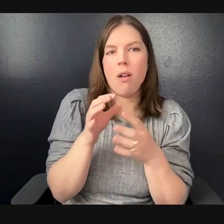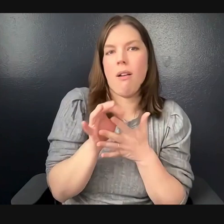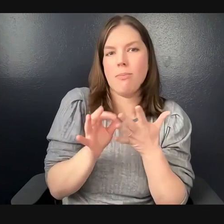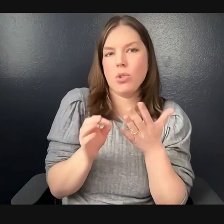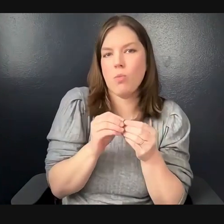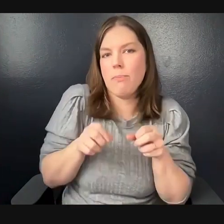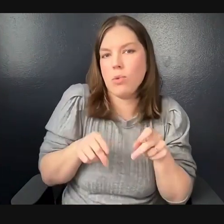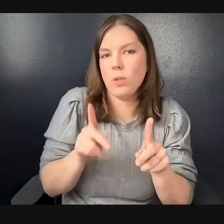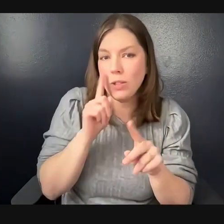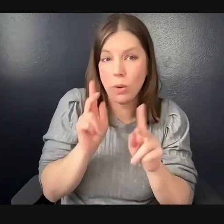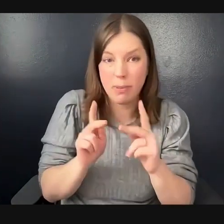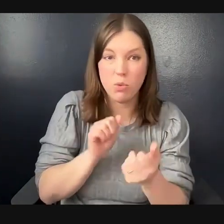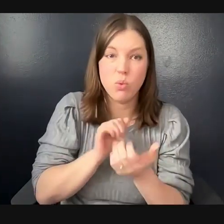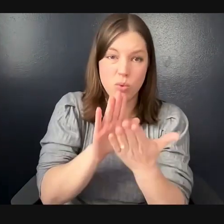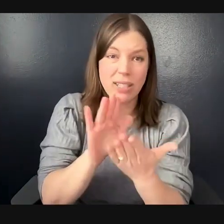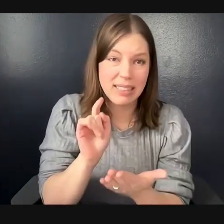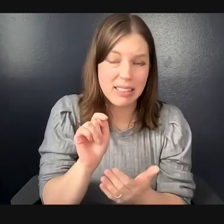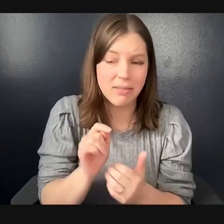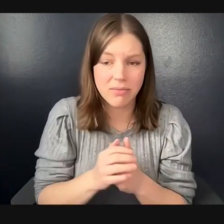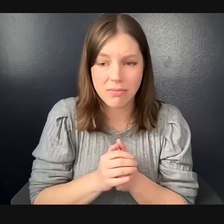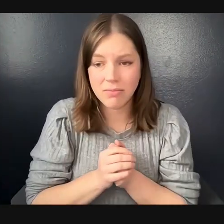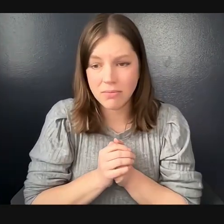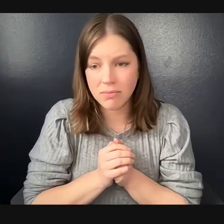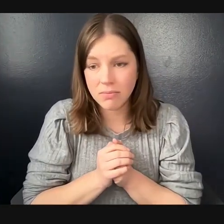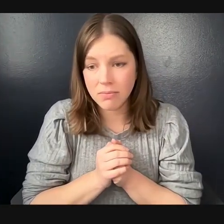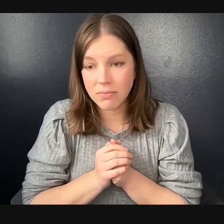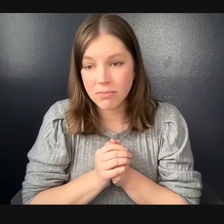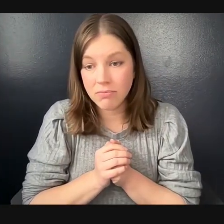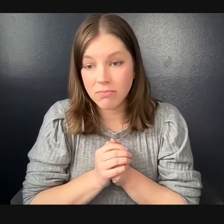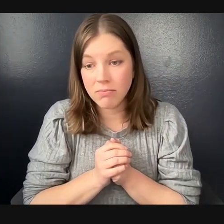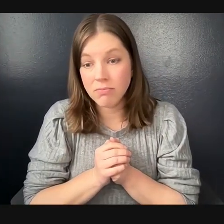options or opportunities you have to find a resolution.